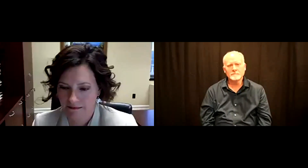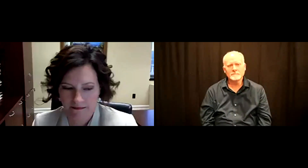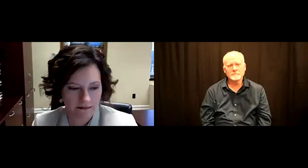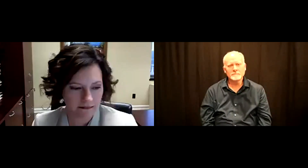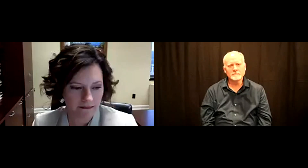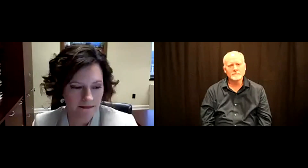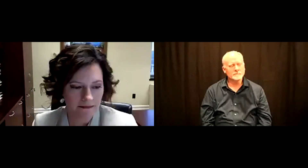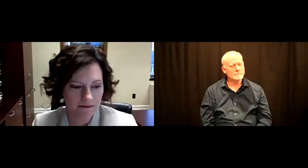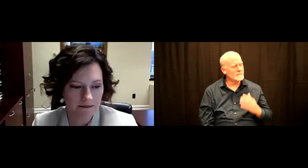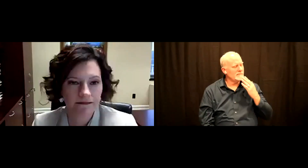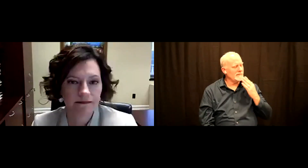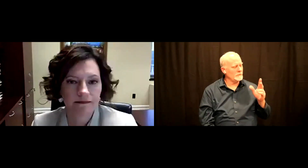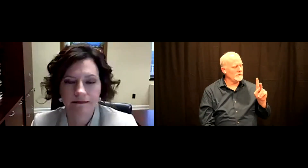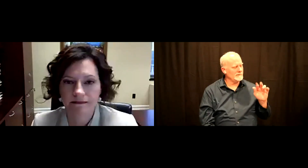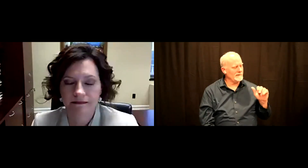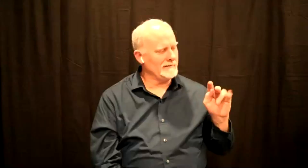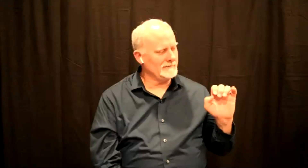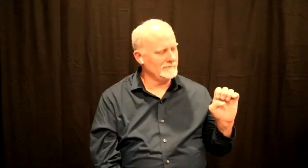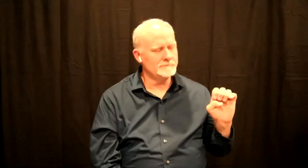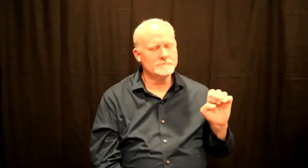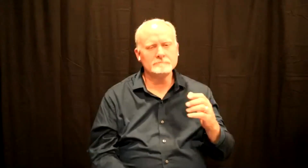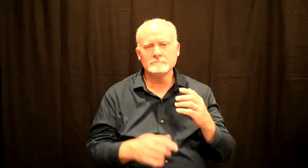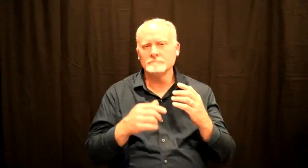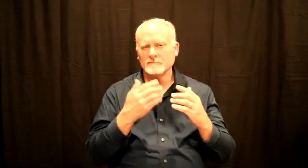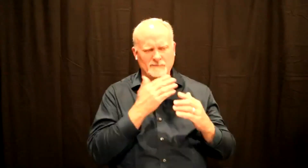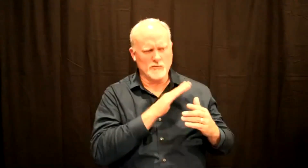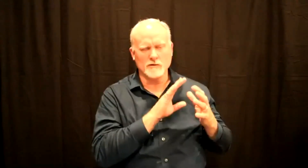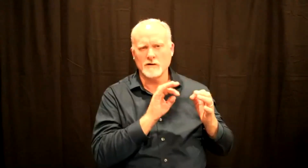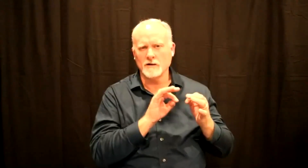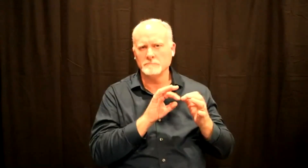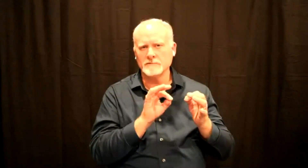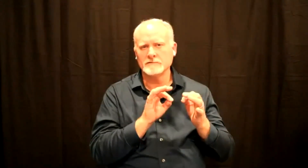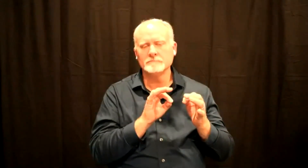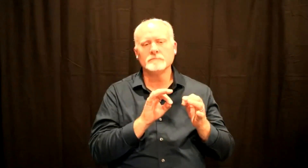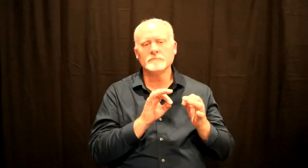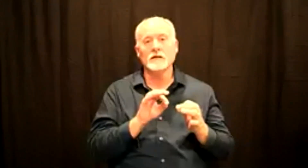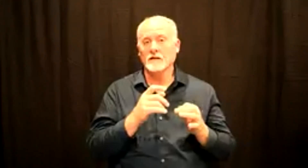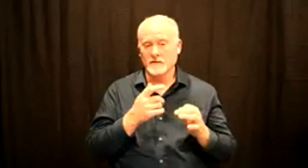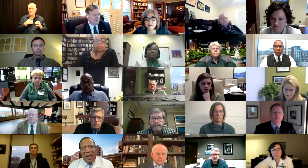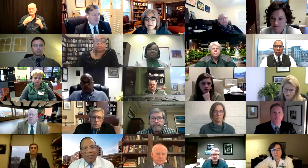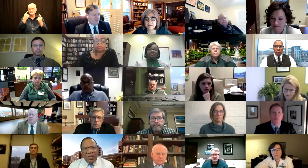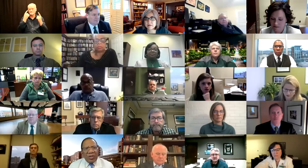thank you katie um i appreciate your comments and i echo the hard work that pam mentioned